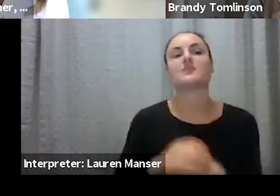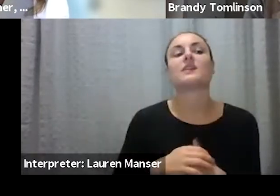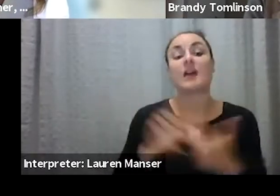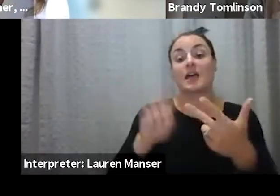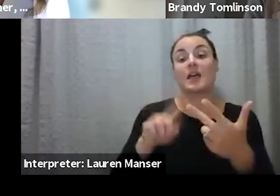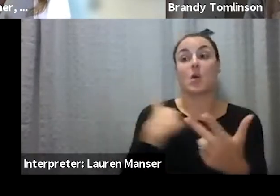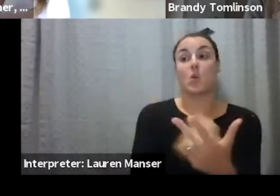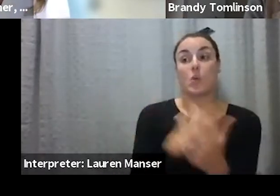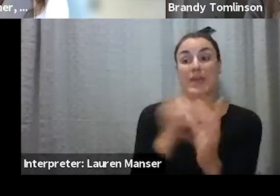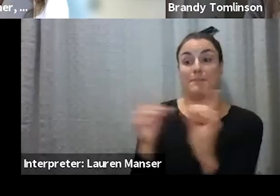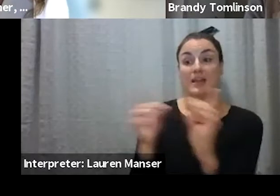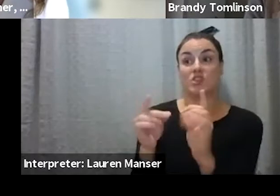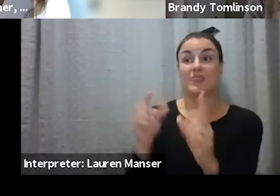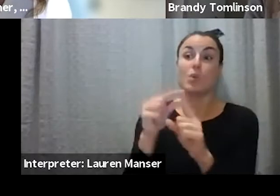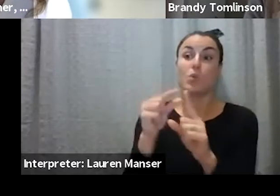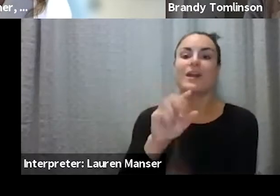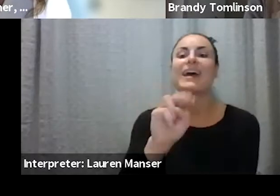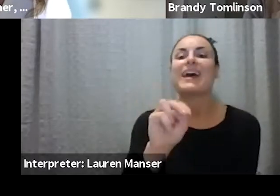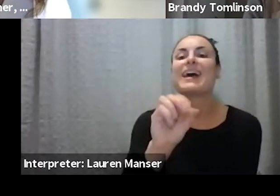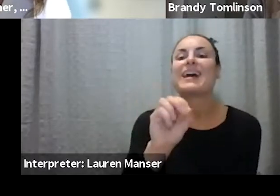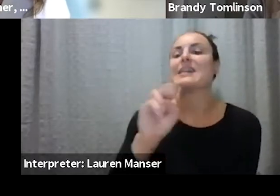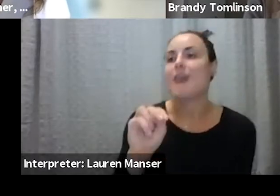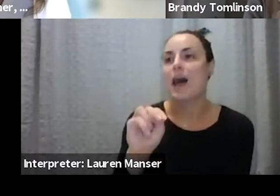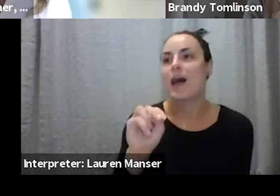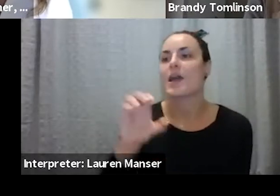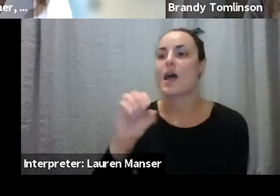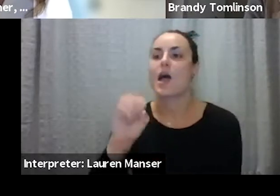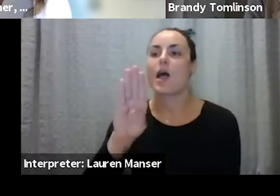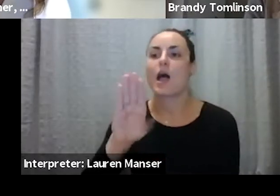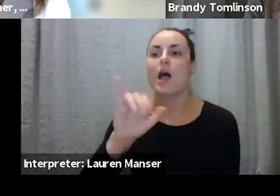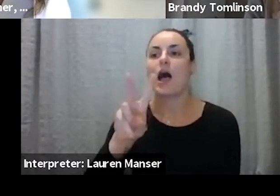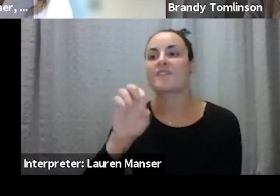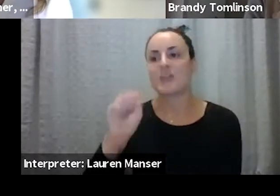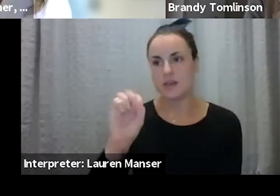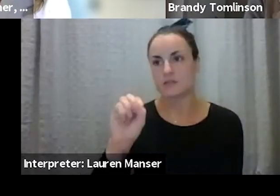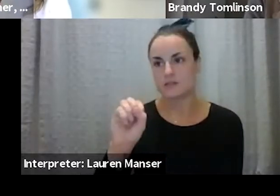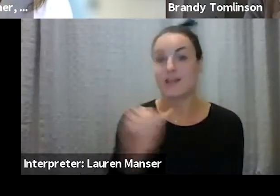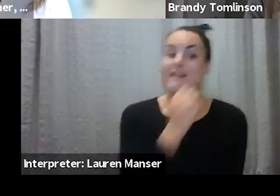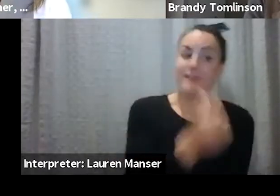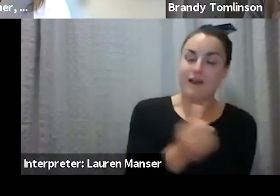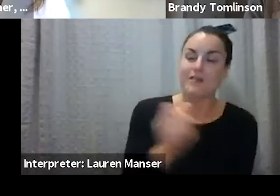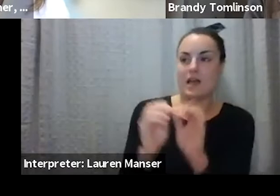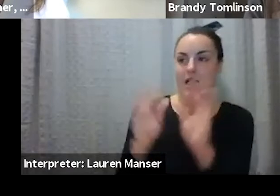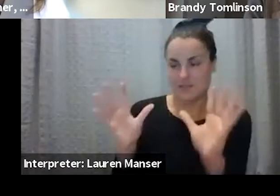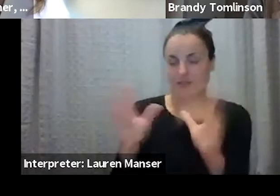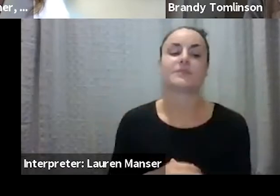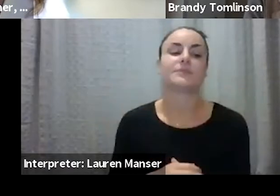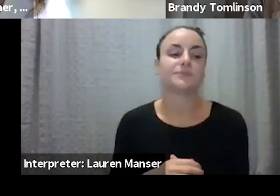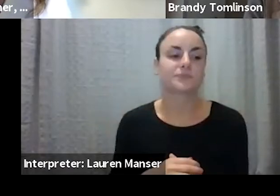or seen or unseen when we're talking about disability, as opposed to oftentimes we hear the word "invisible"